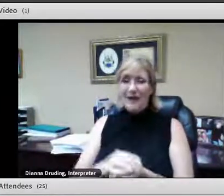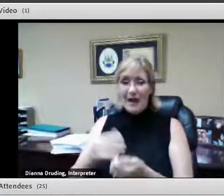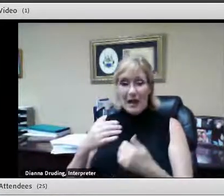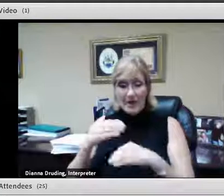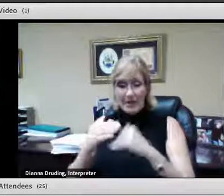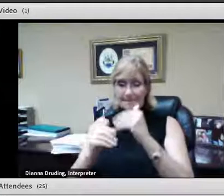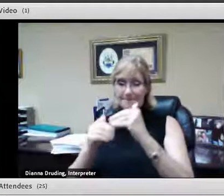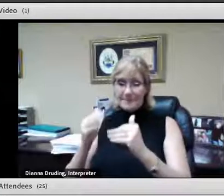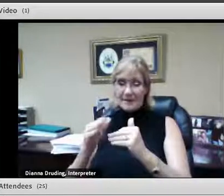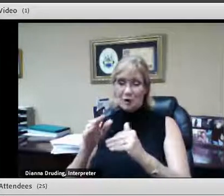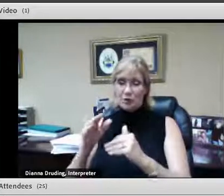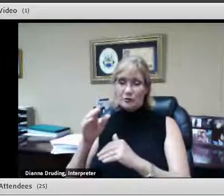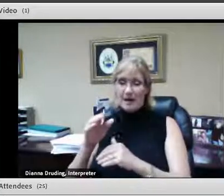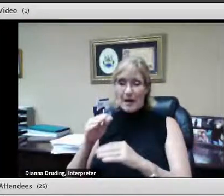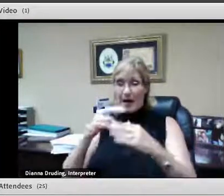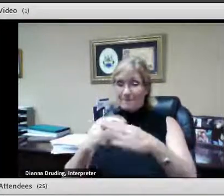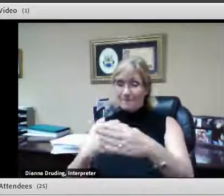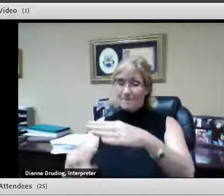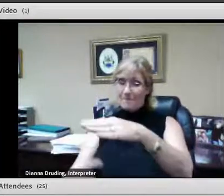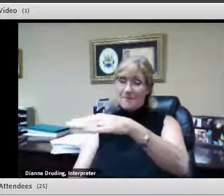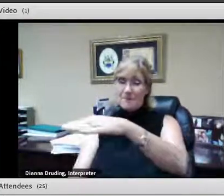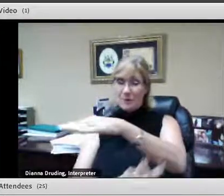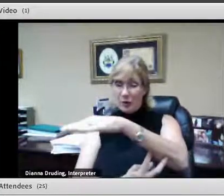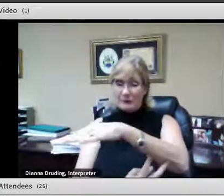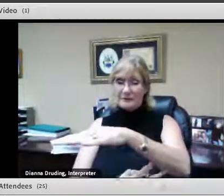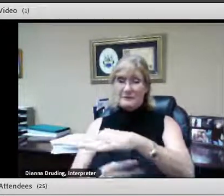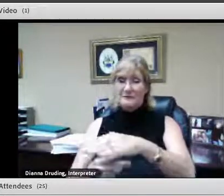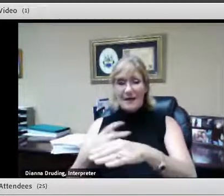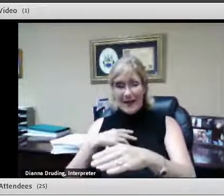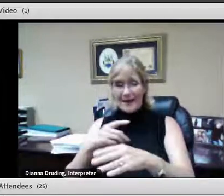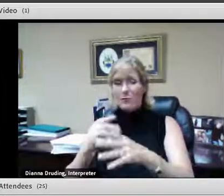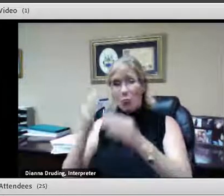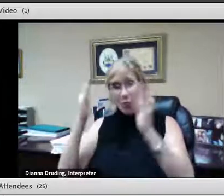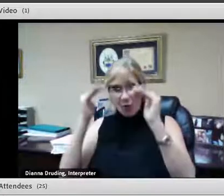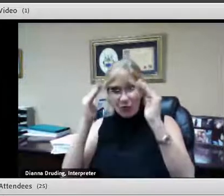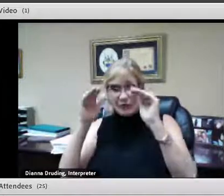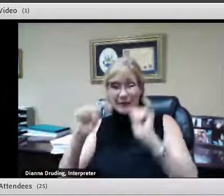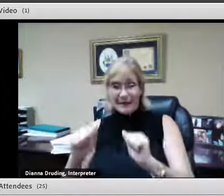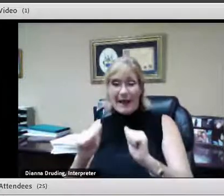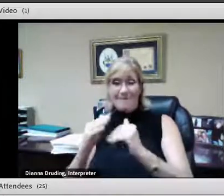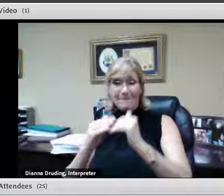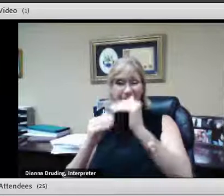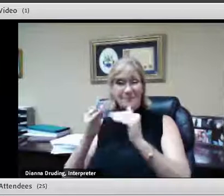and we have them build it as accurately as possible, and we build a giant resort at Key West, as well.